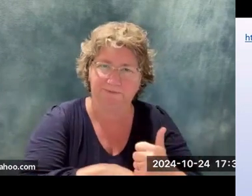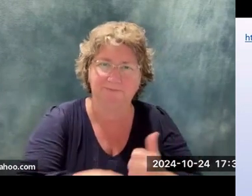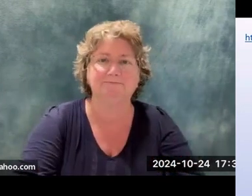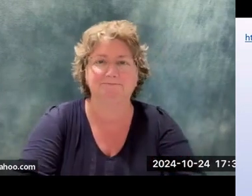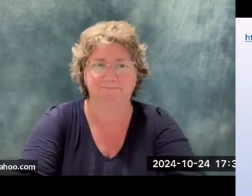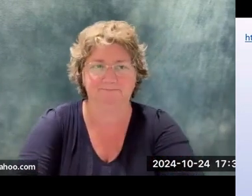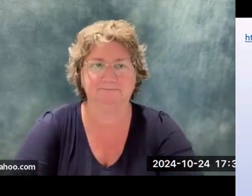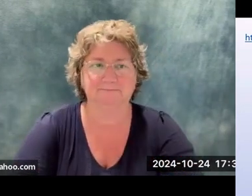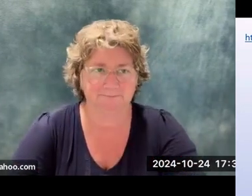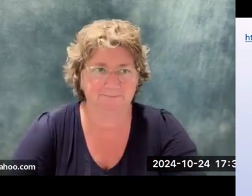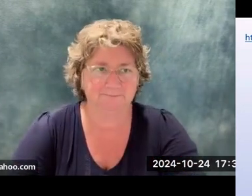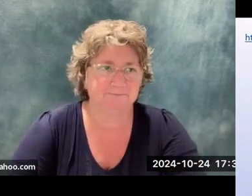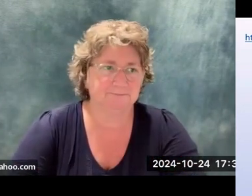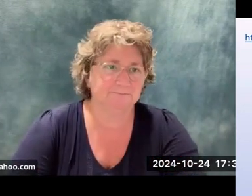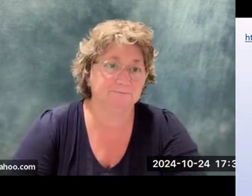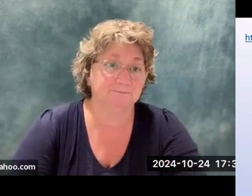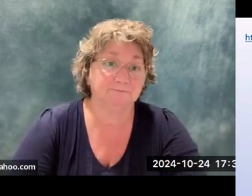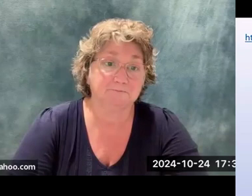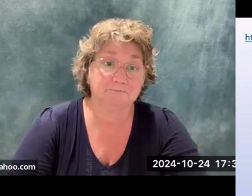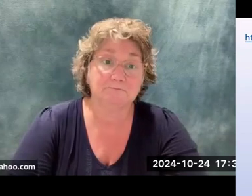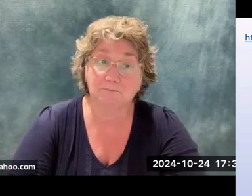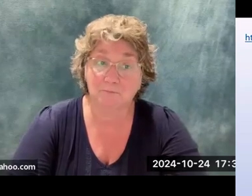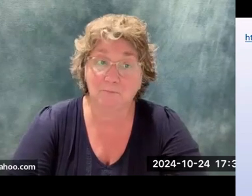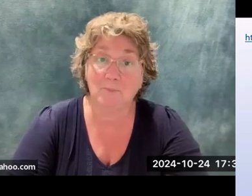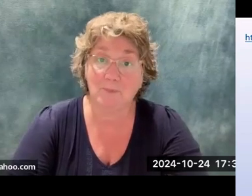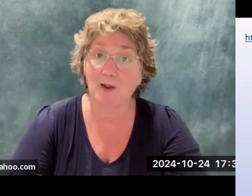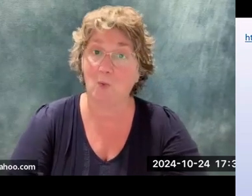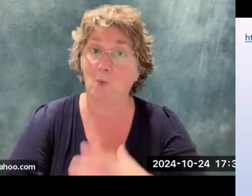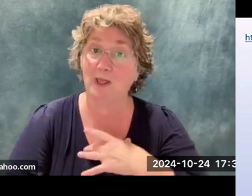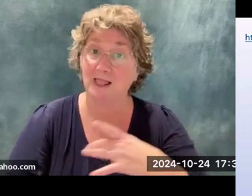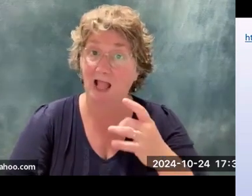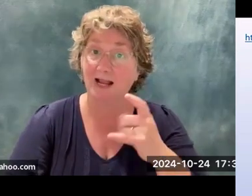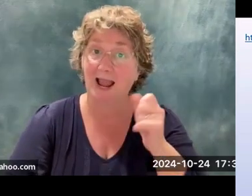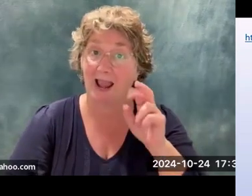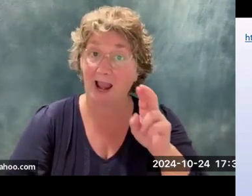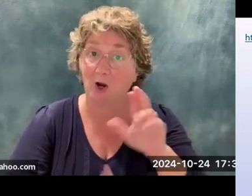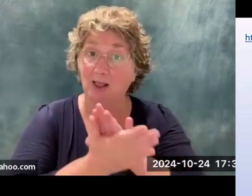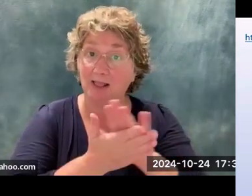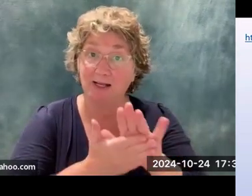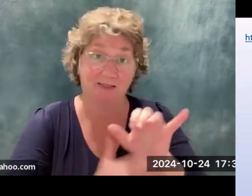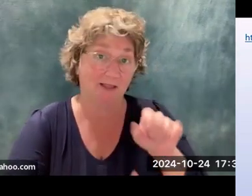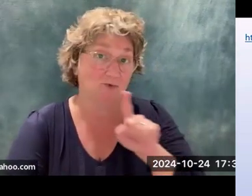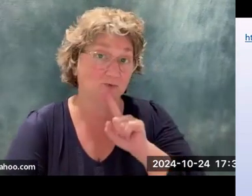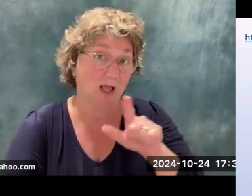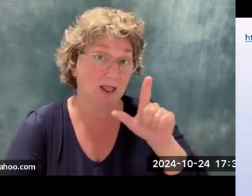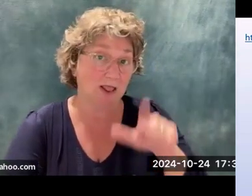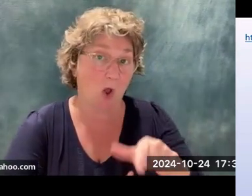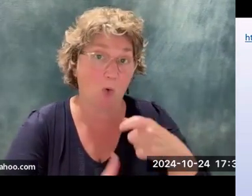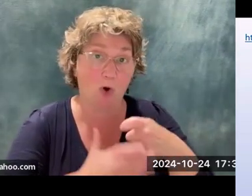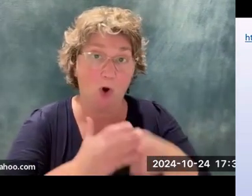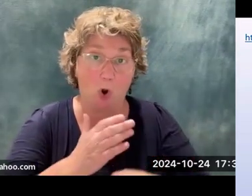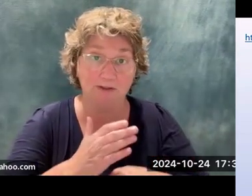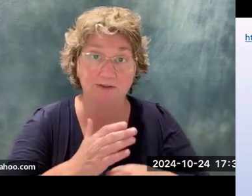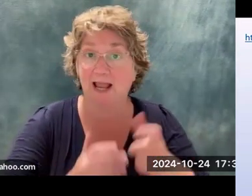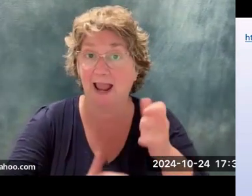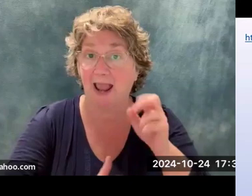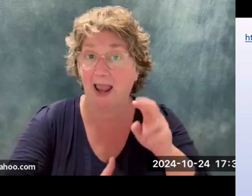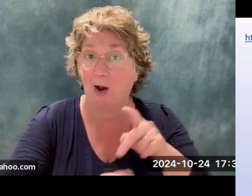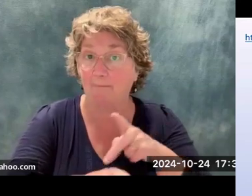We like to keep the air clean. This is a low cost air purifier that was designed by our colleague, Crystal Pollitt.